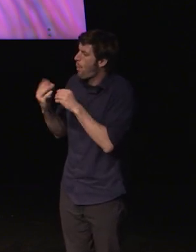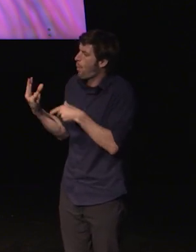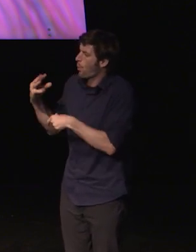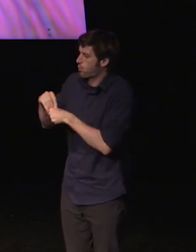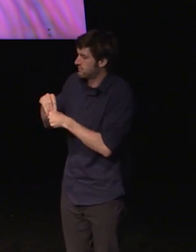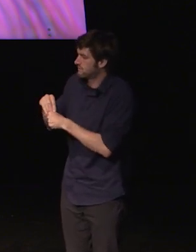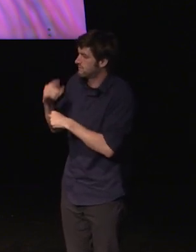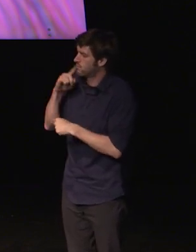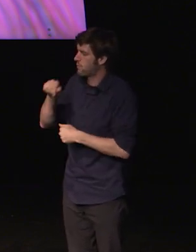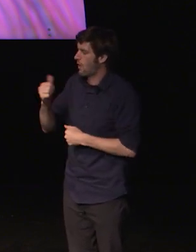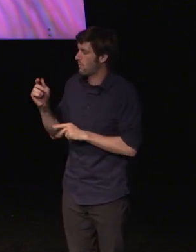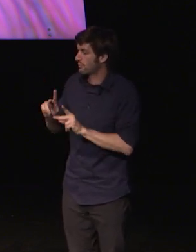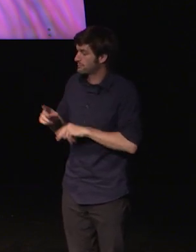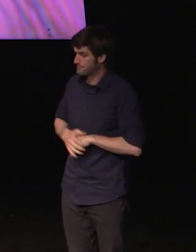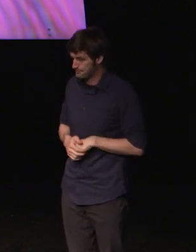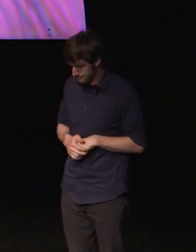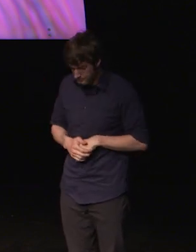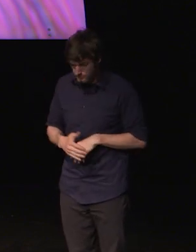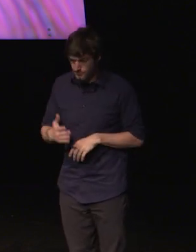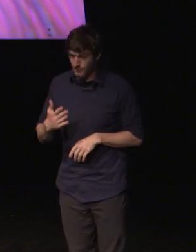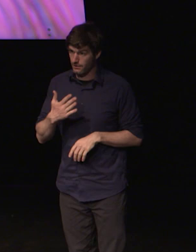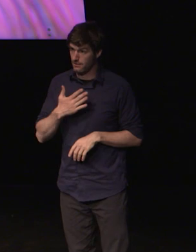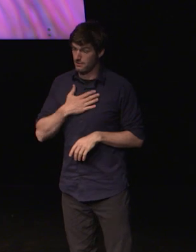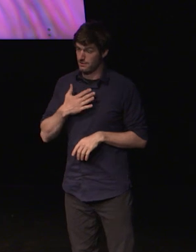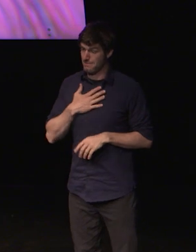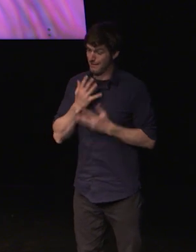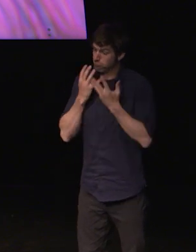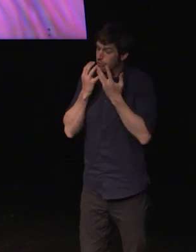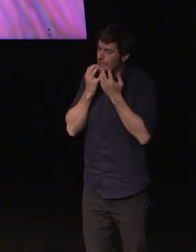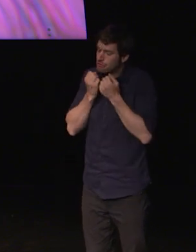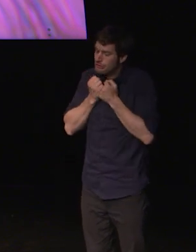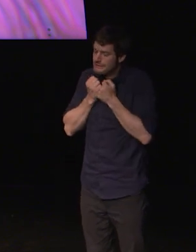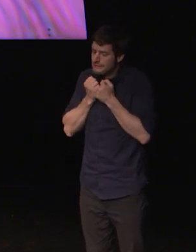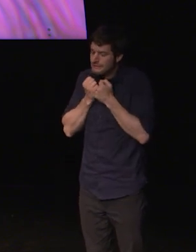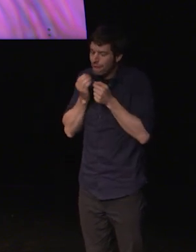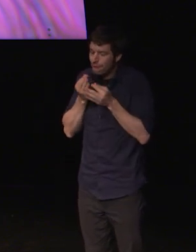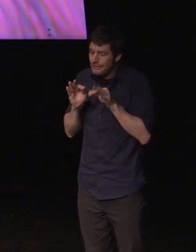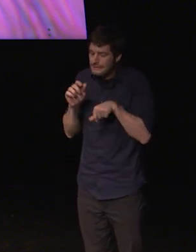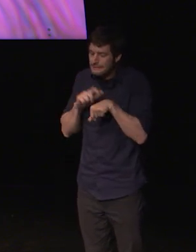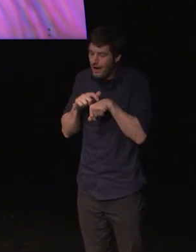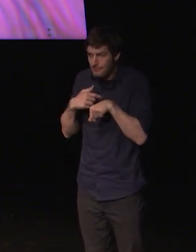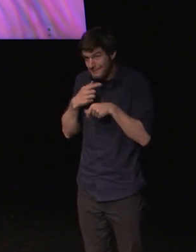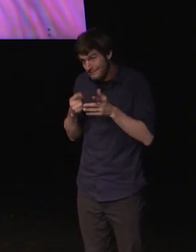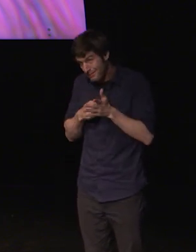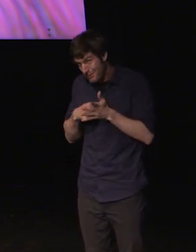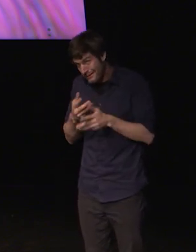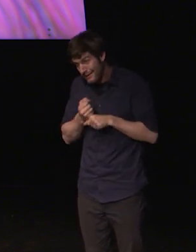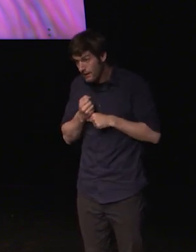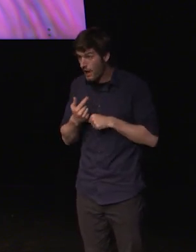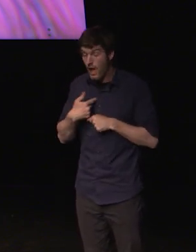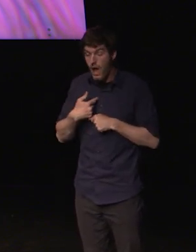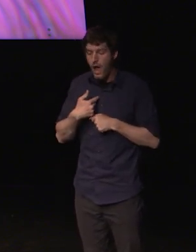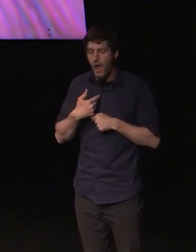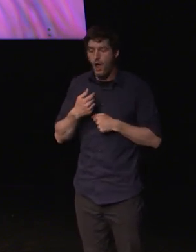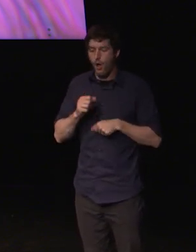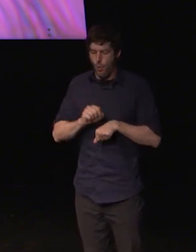And then in my precious, precious free time that I get sometimes, I work on making games that I wanna play and that I wanna see.